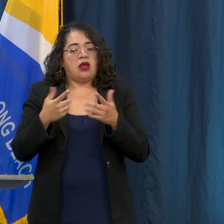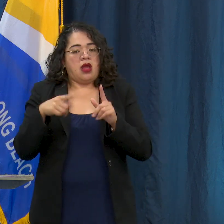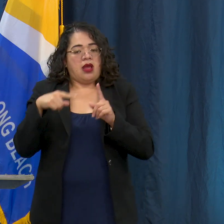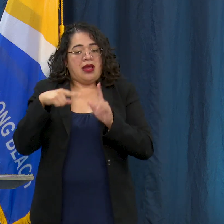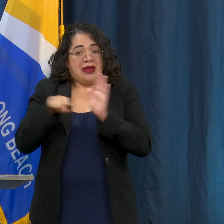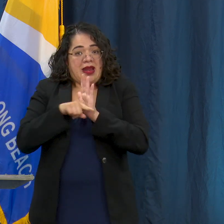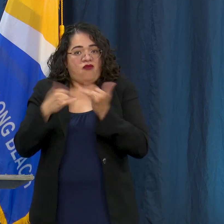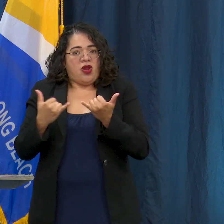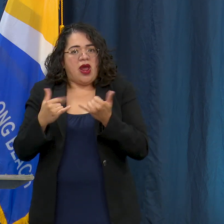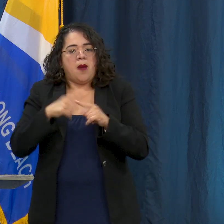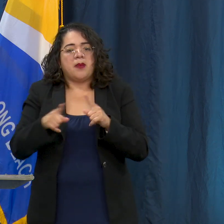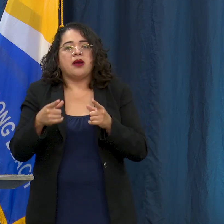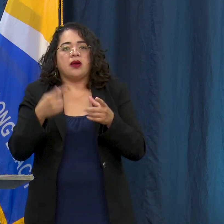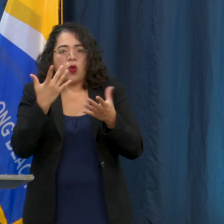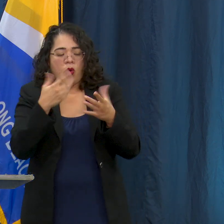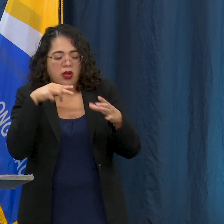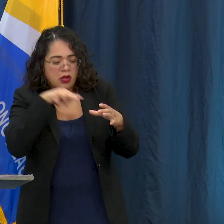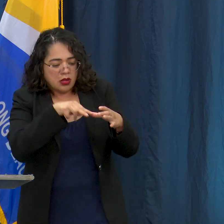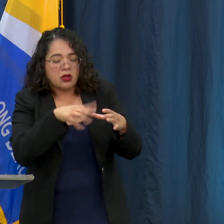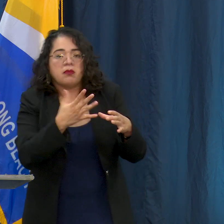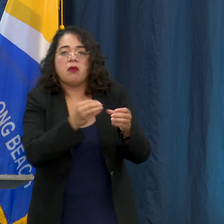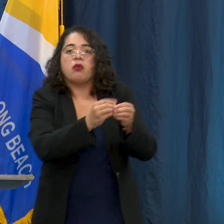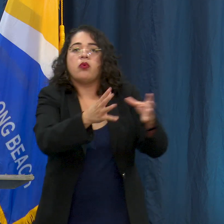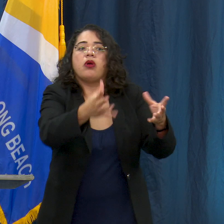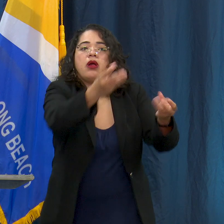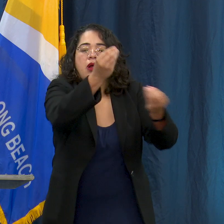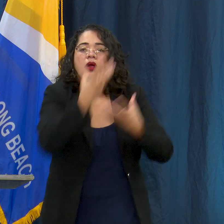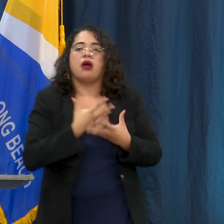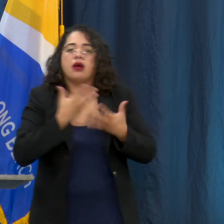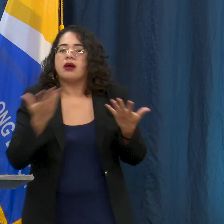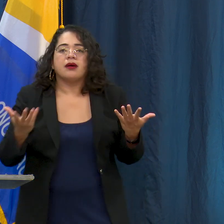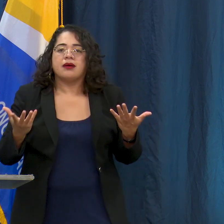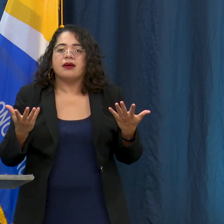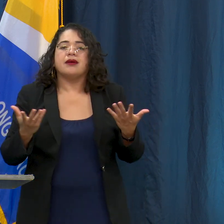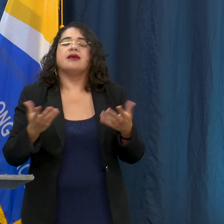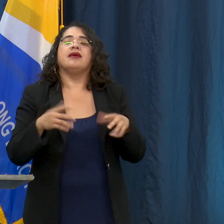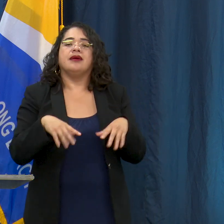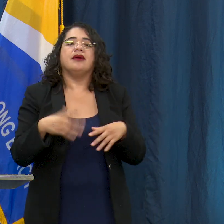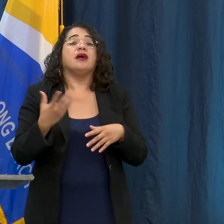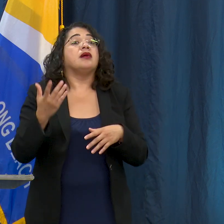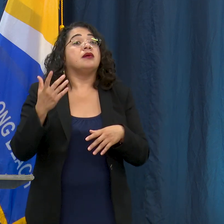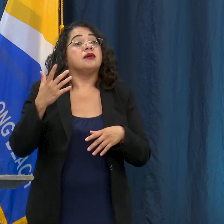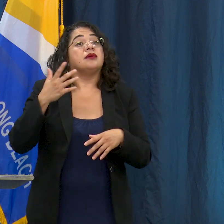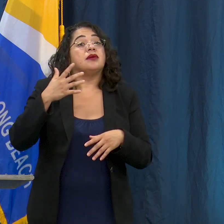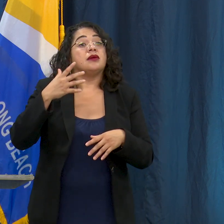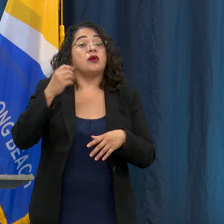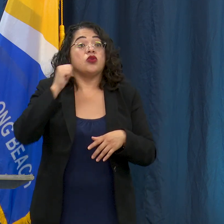to be exposed to somebody who has COVID-19 and then you're still back in that